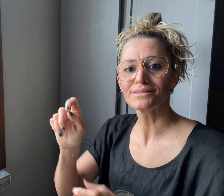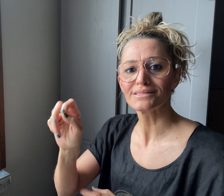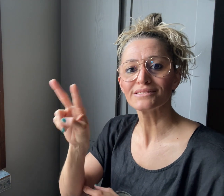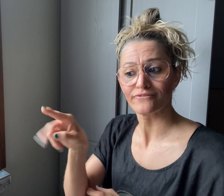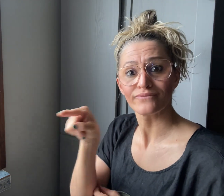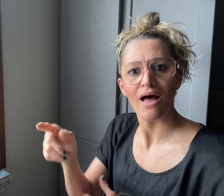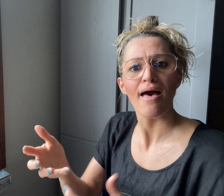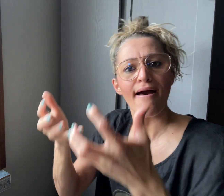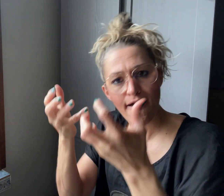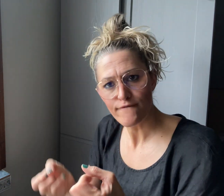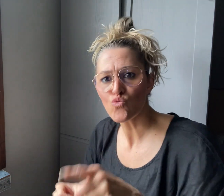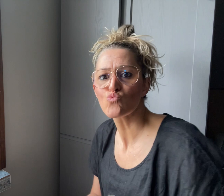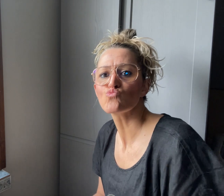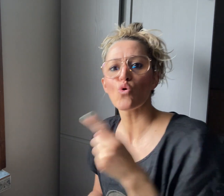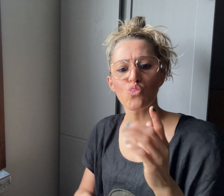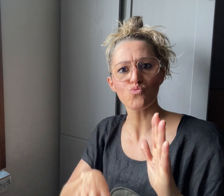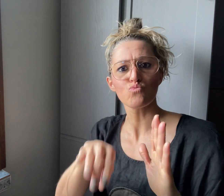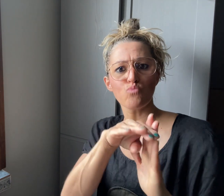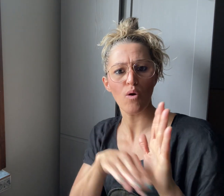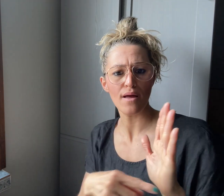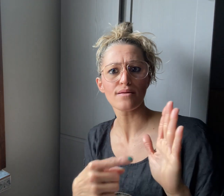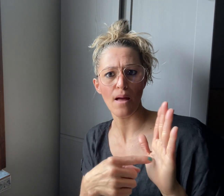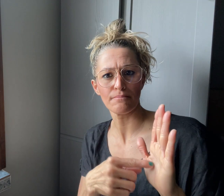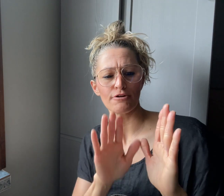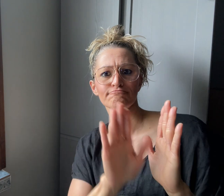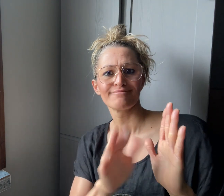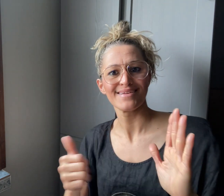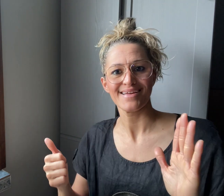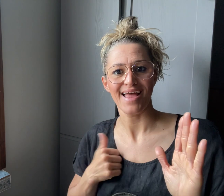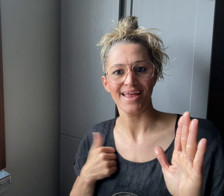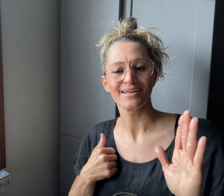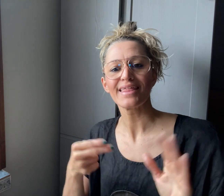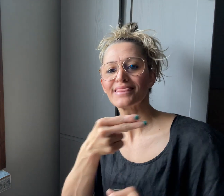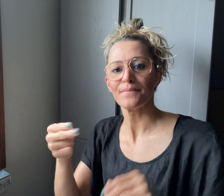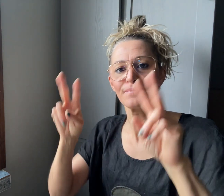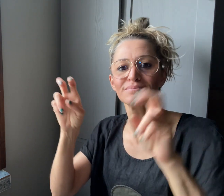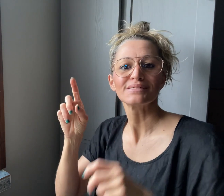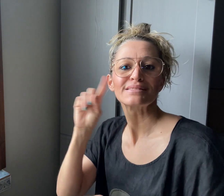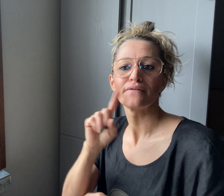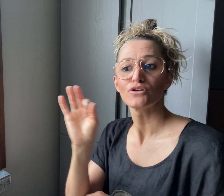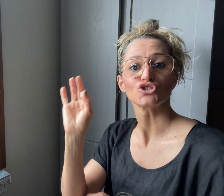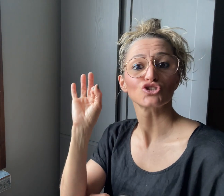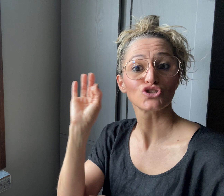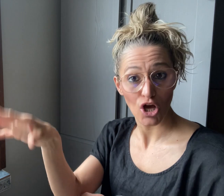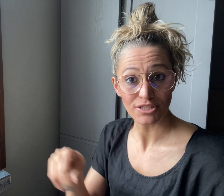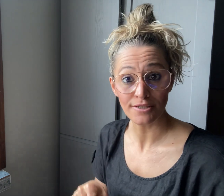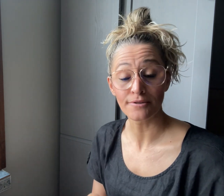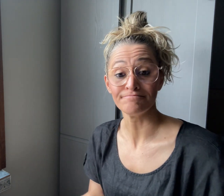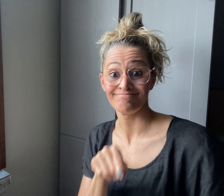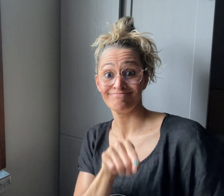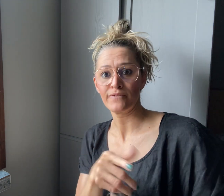H3 World TV’s other program in Canada named “DeafDots”